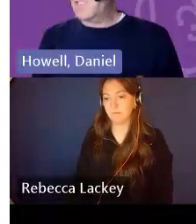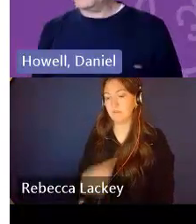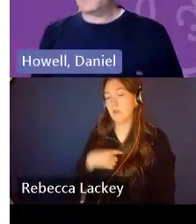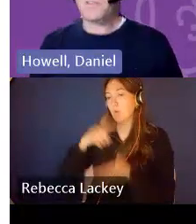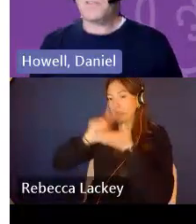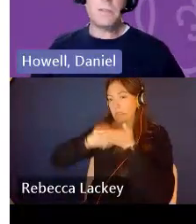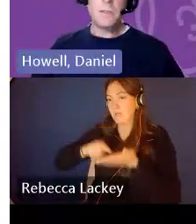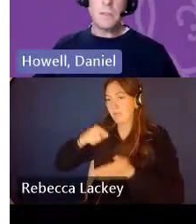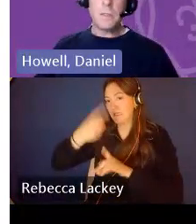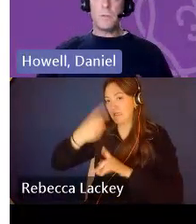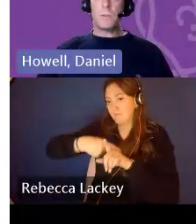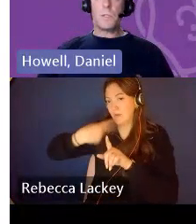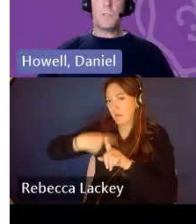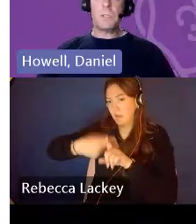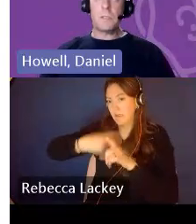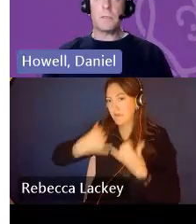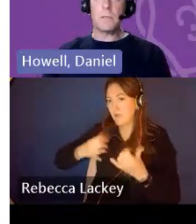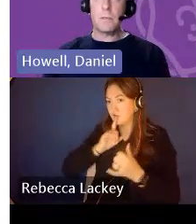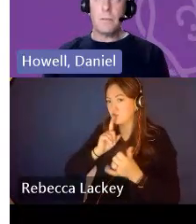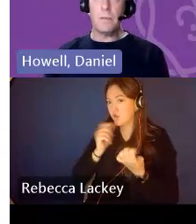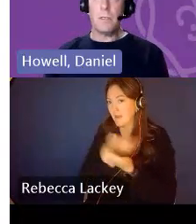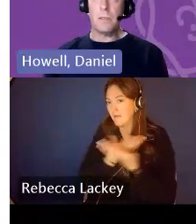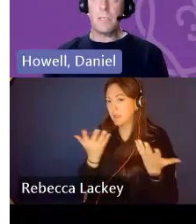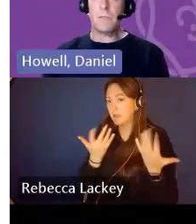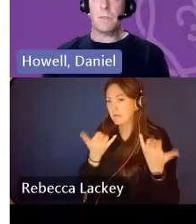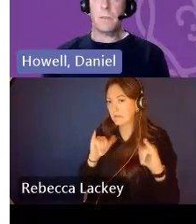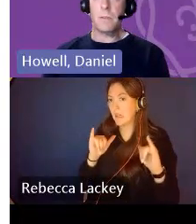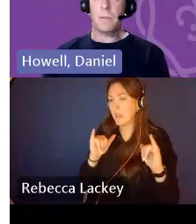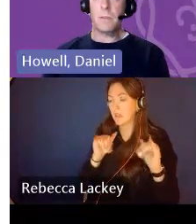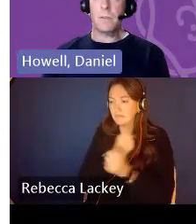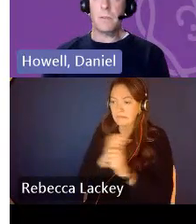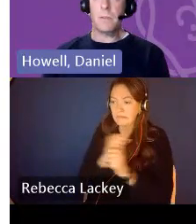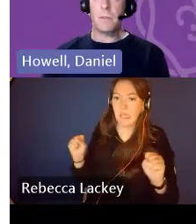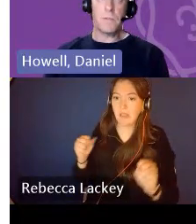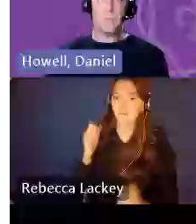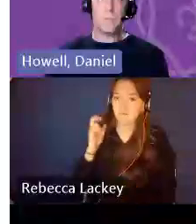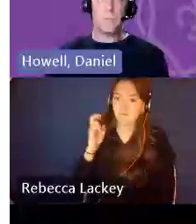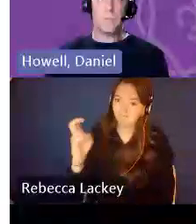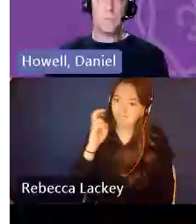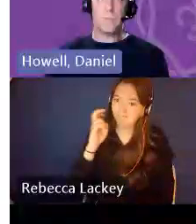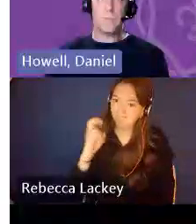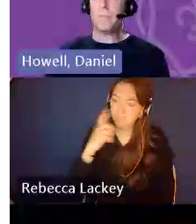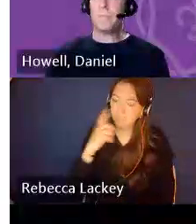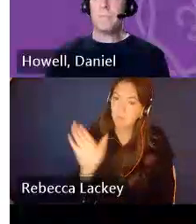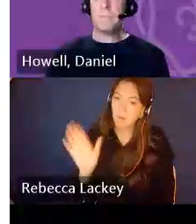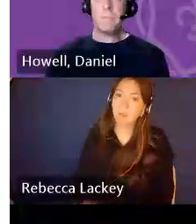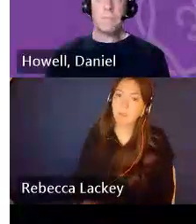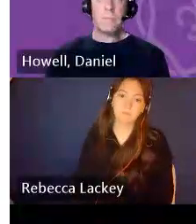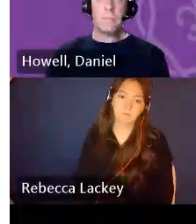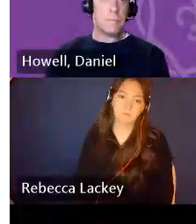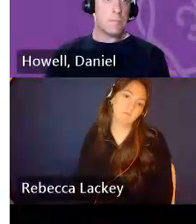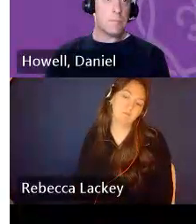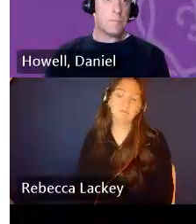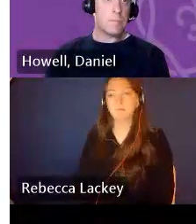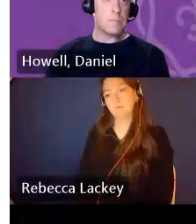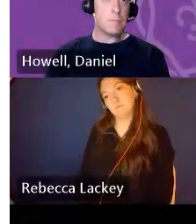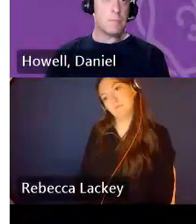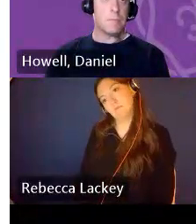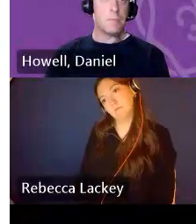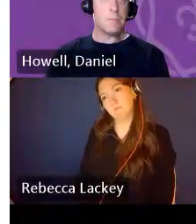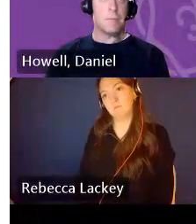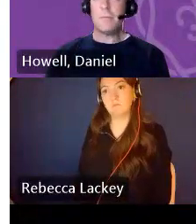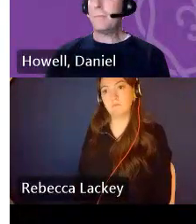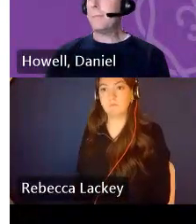a a monthly basis just to ensure everything is still uh safe to traverse for the public.